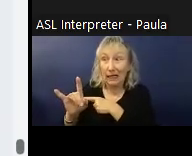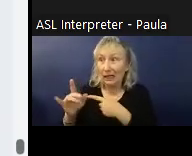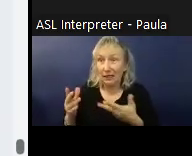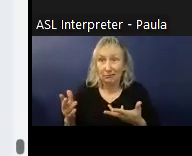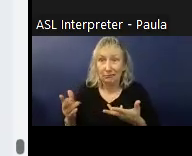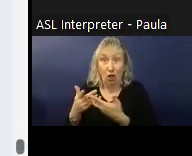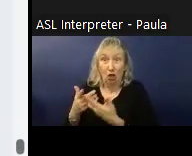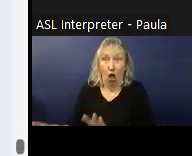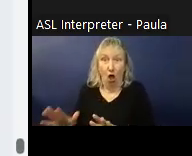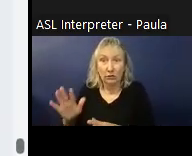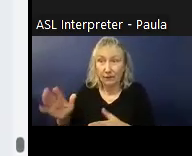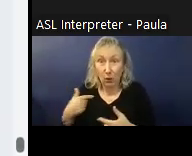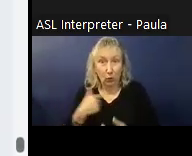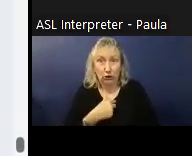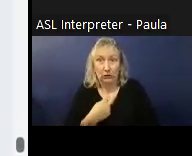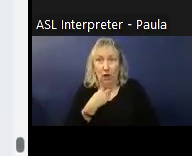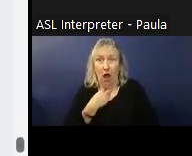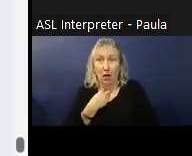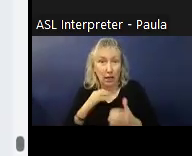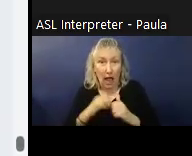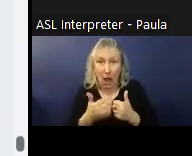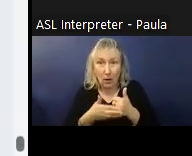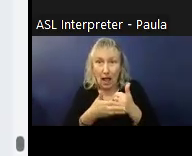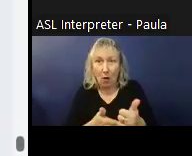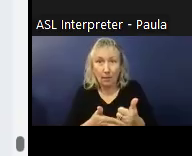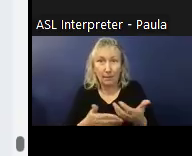And it is really, you know, then they can know they can lose the